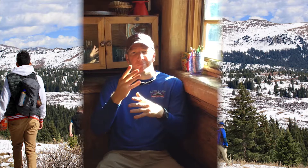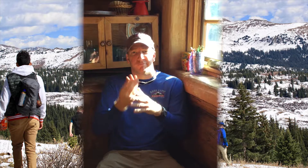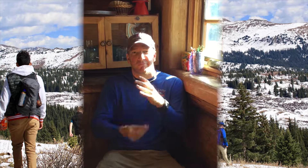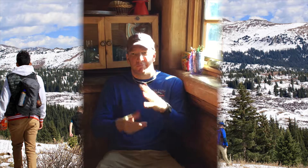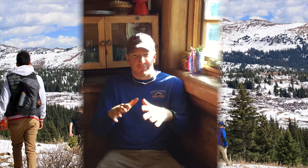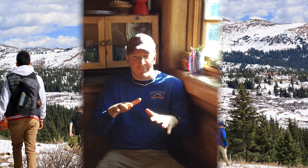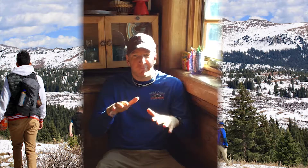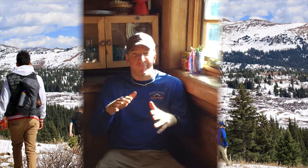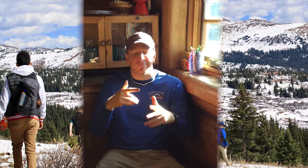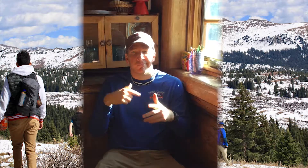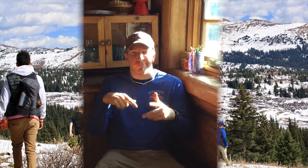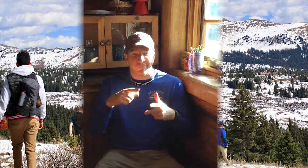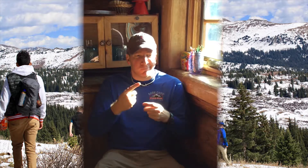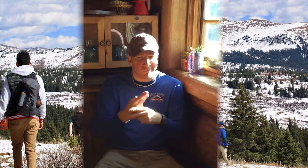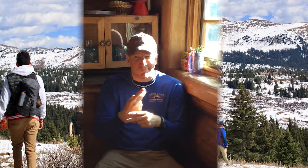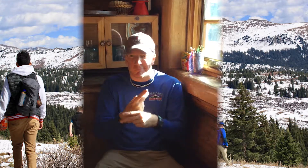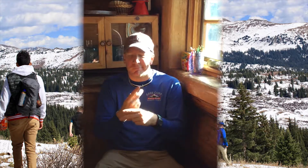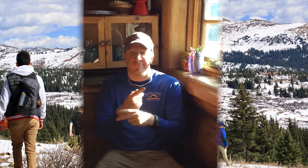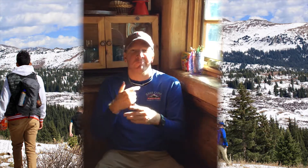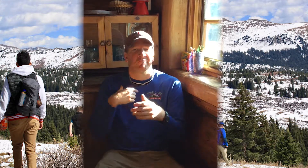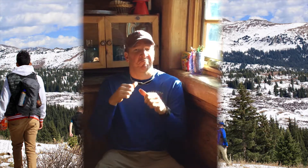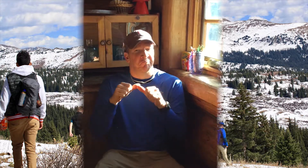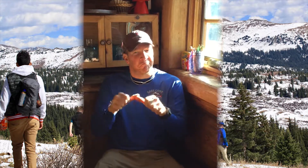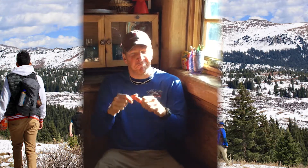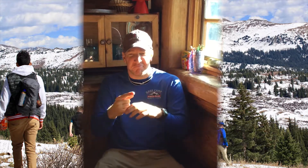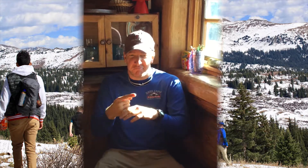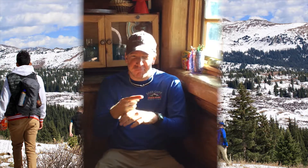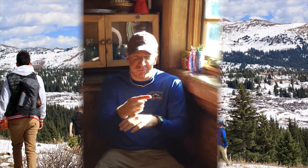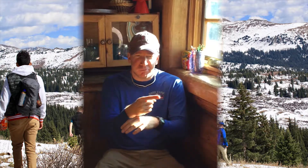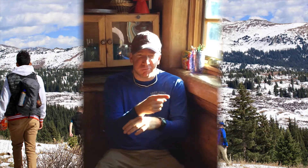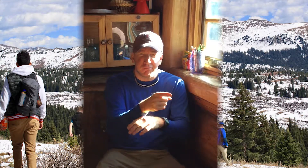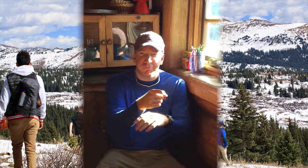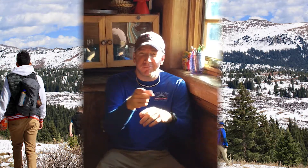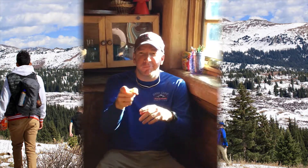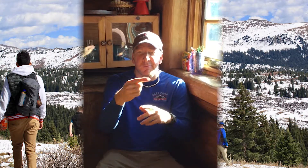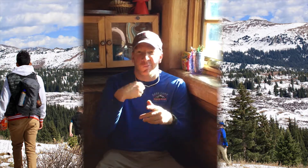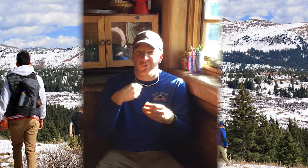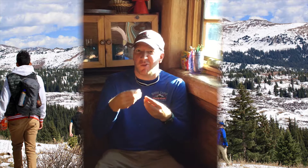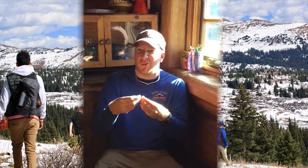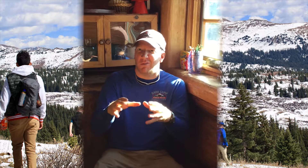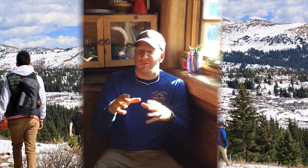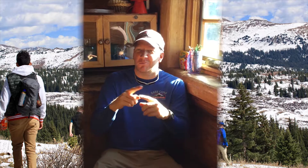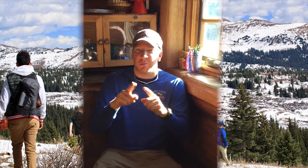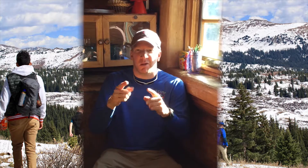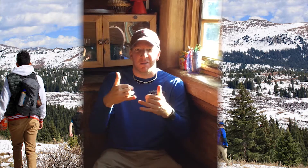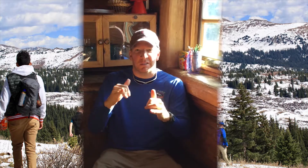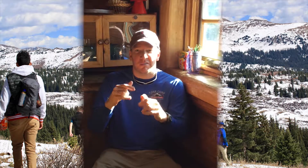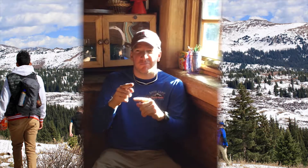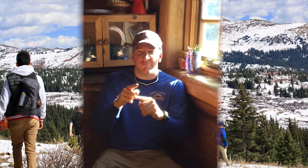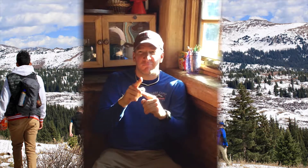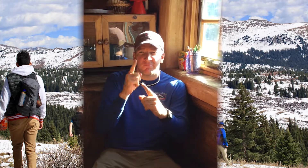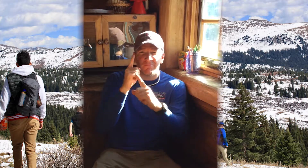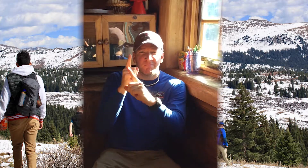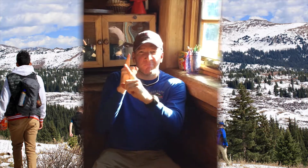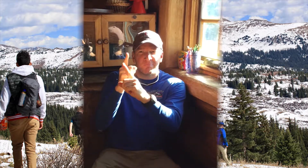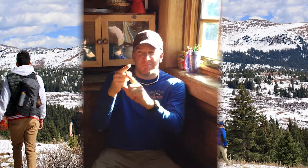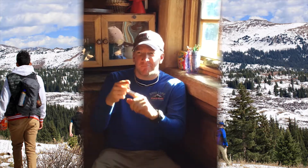Yeah, we were going on this hike and all of a sudden the trail disappeared. Tried to figure out what to do, but we just kept going. We lost track for a little bit,